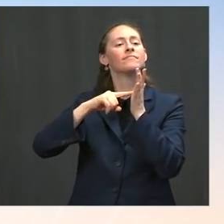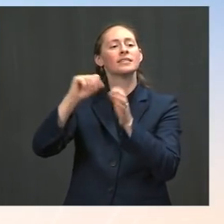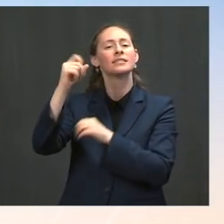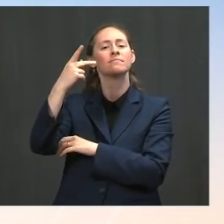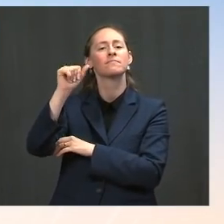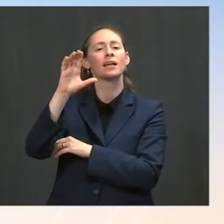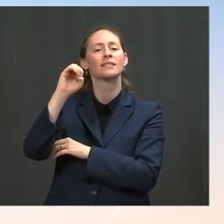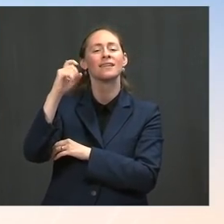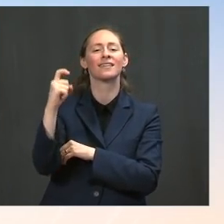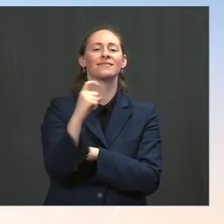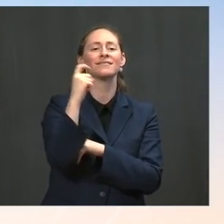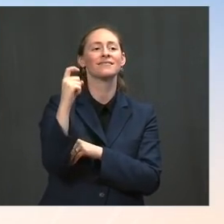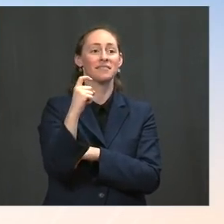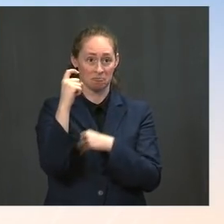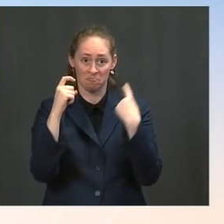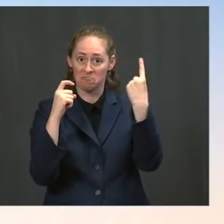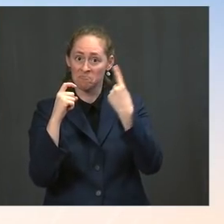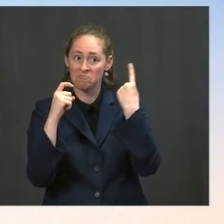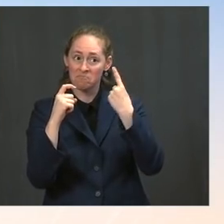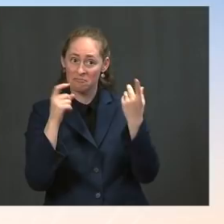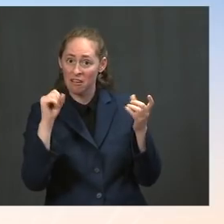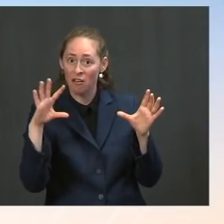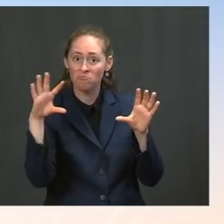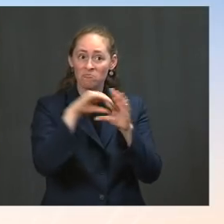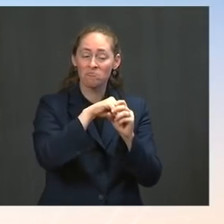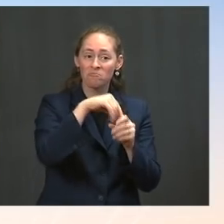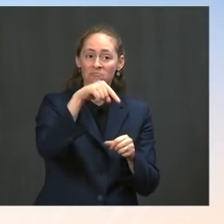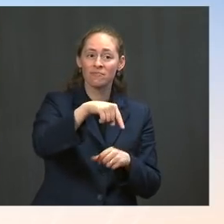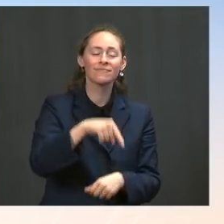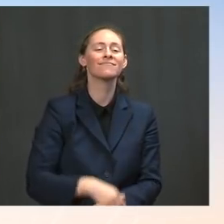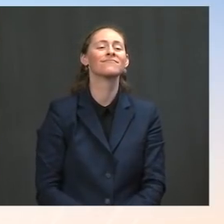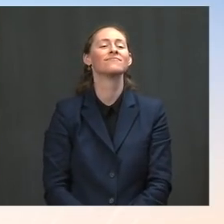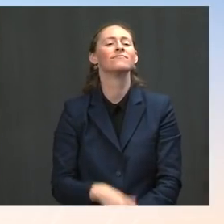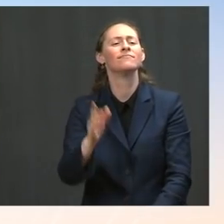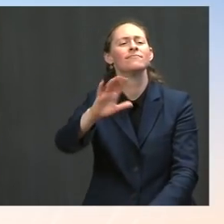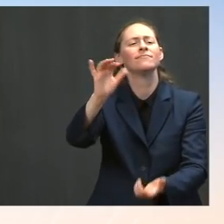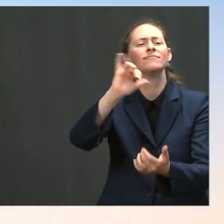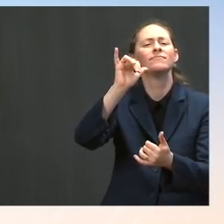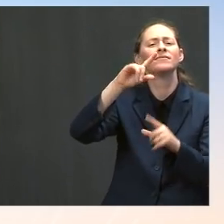leads the National Space Council. And we're wondering if there is any thought being given